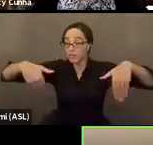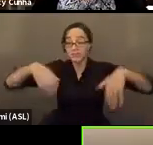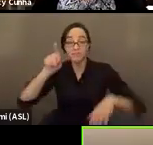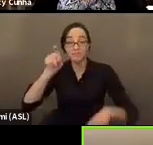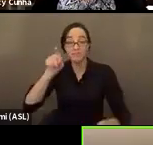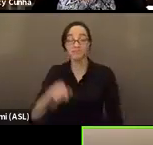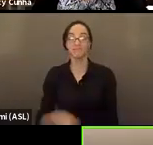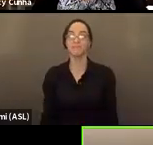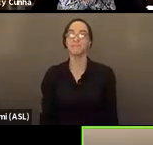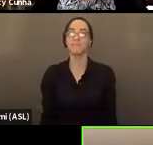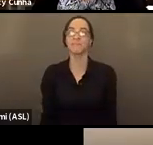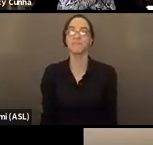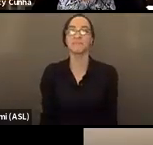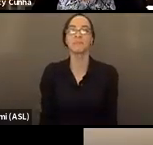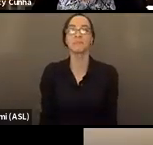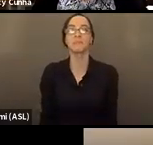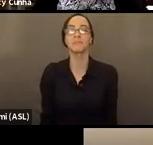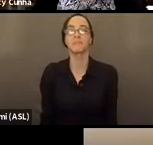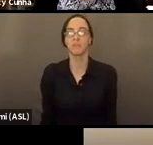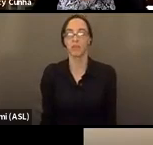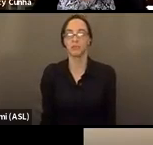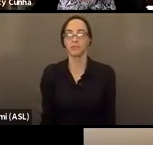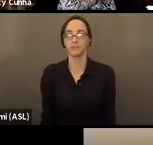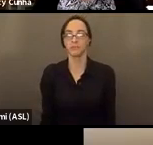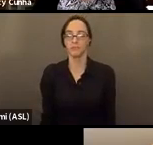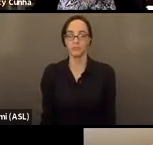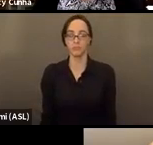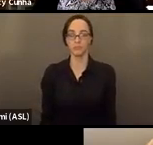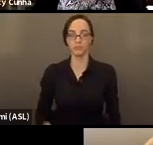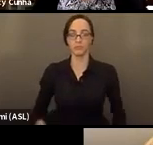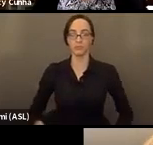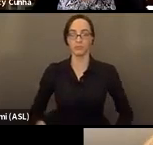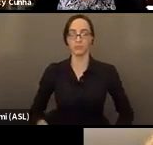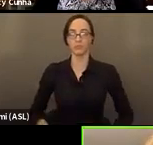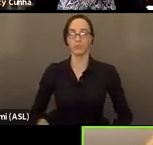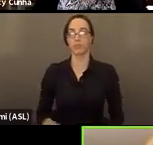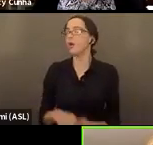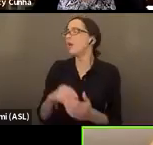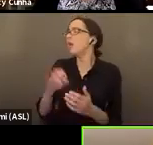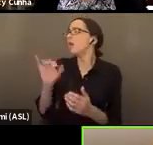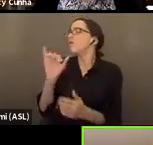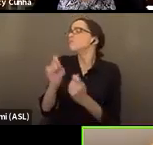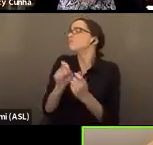what like what would we like to yeah what else would you like to say that you haven't had a chance to say